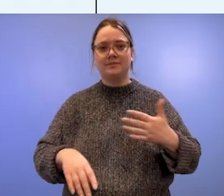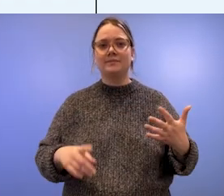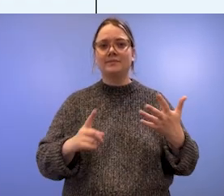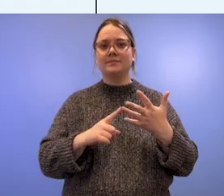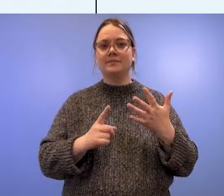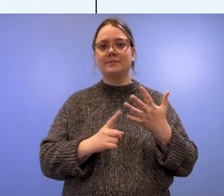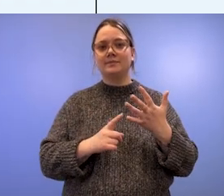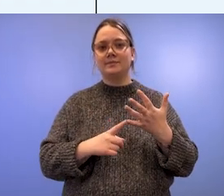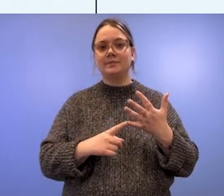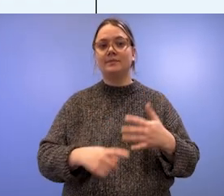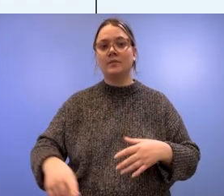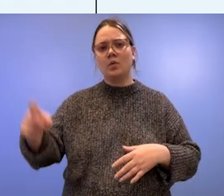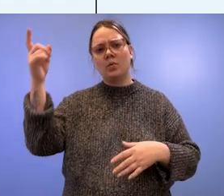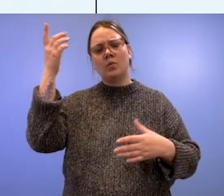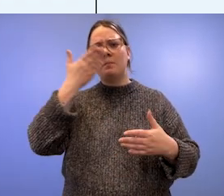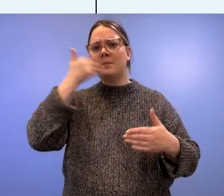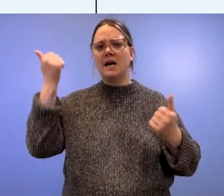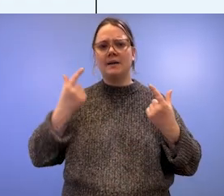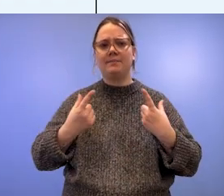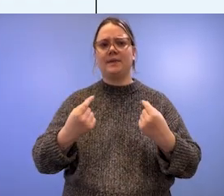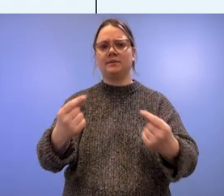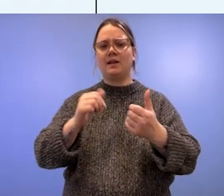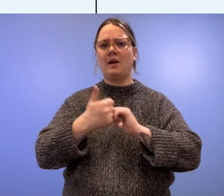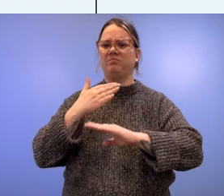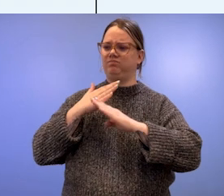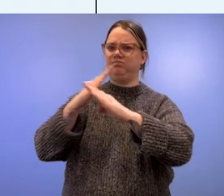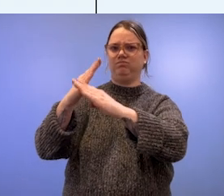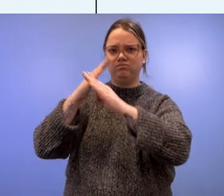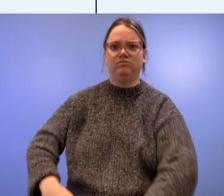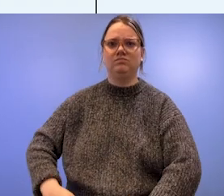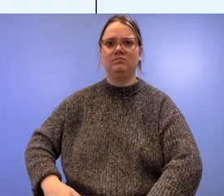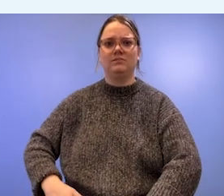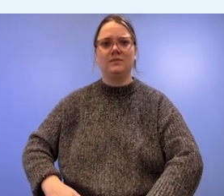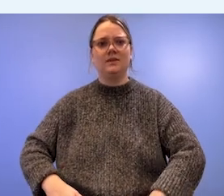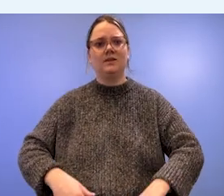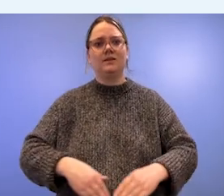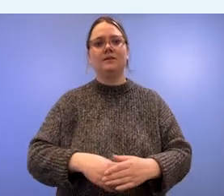wise practices to prevent barriers, and the 6th is wrap up and learn more.